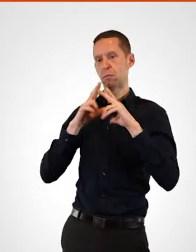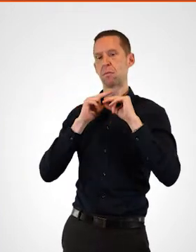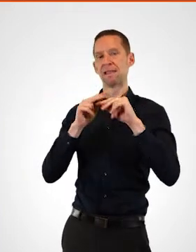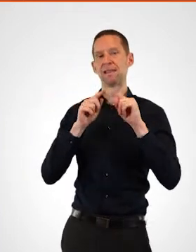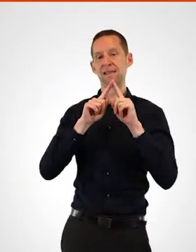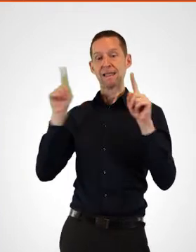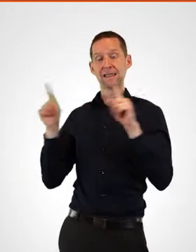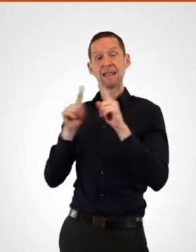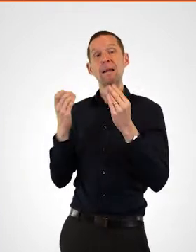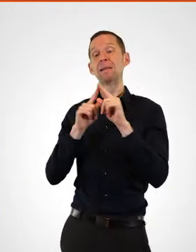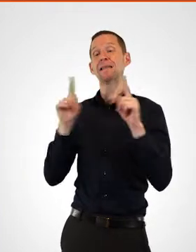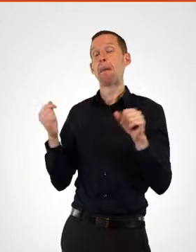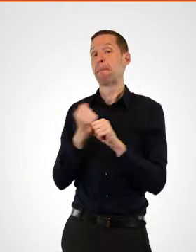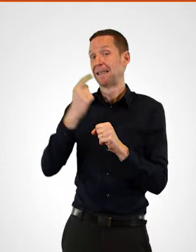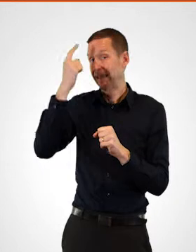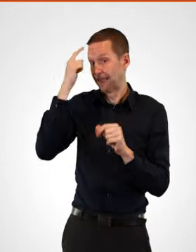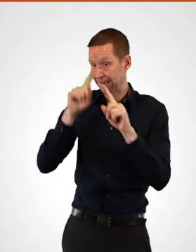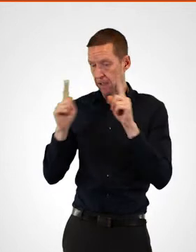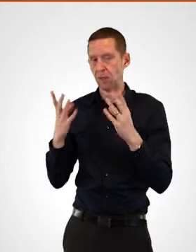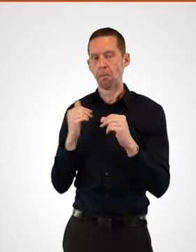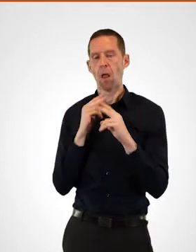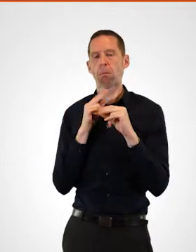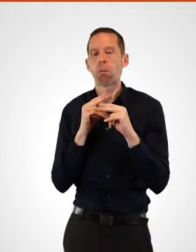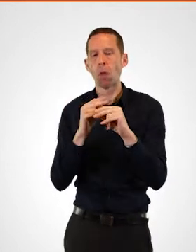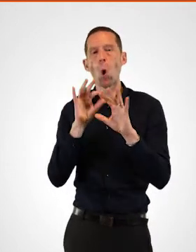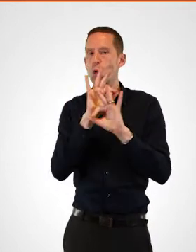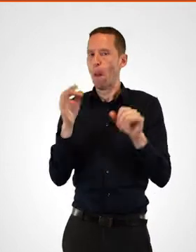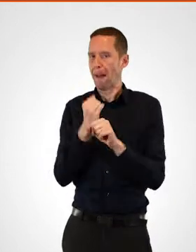either sentences that made sense or sentences that didn't,